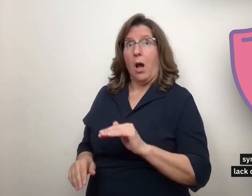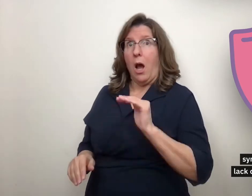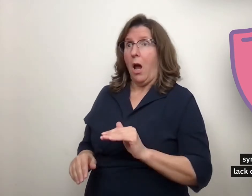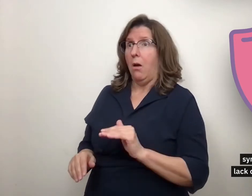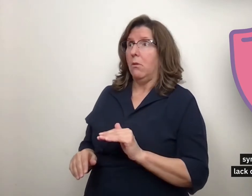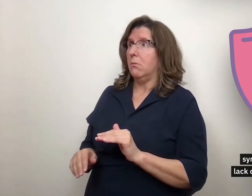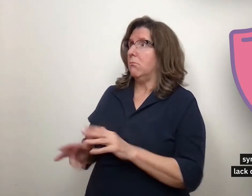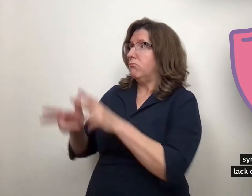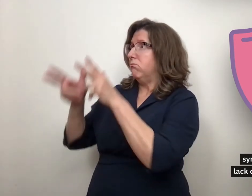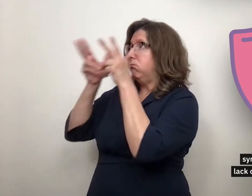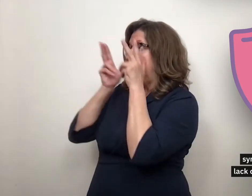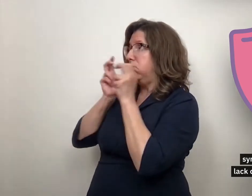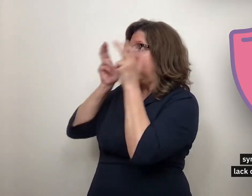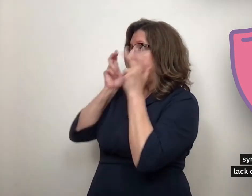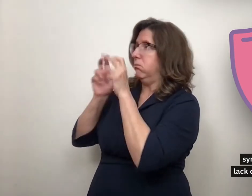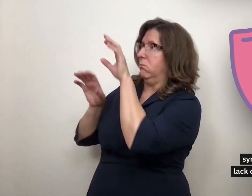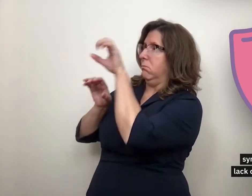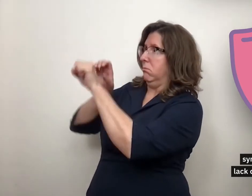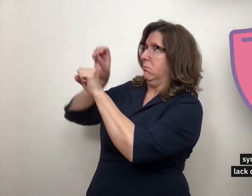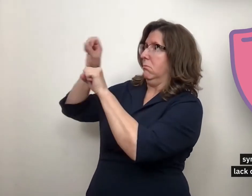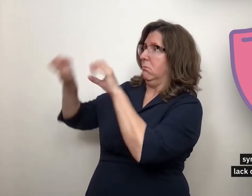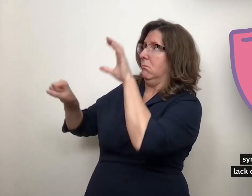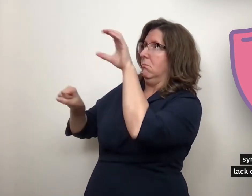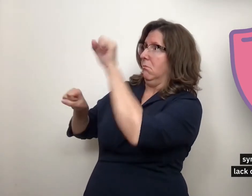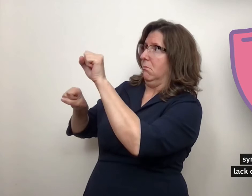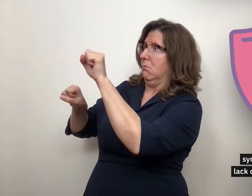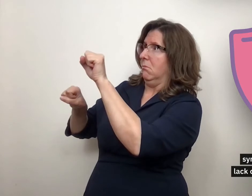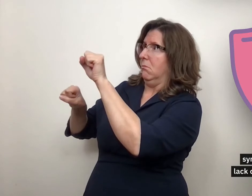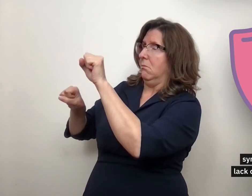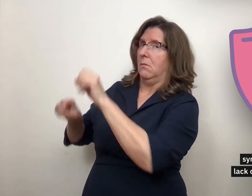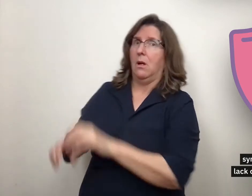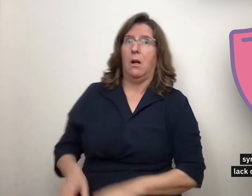The deaf child will try to hear what they are able, in the spoken environments around them.